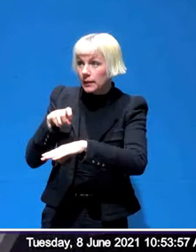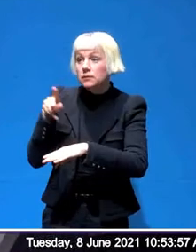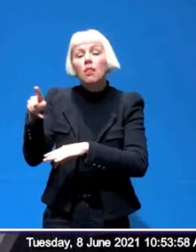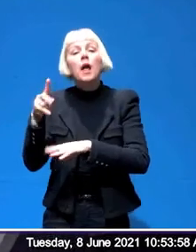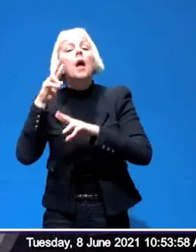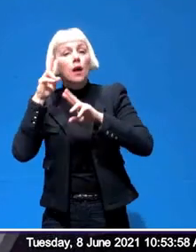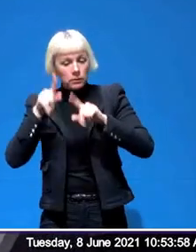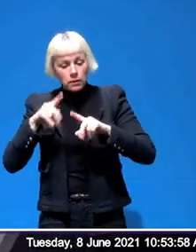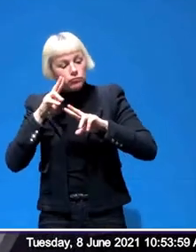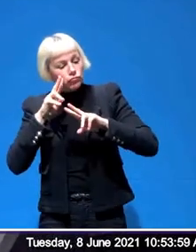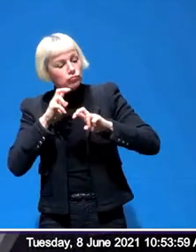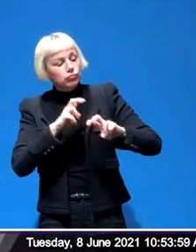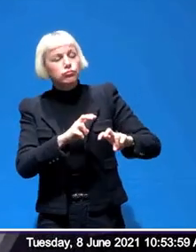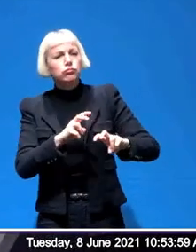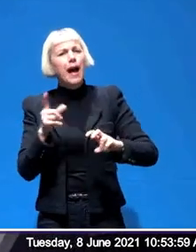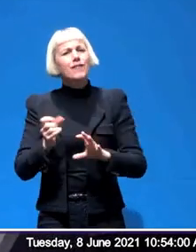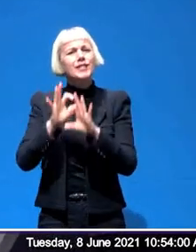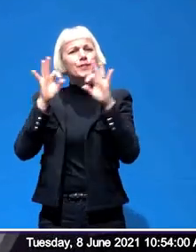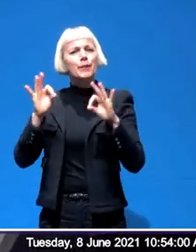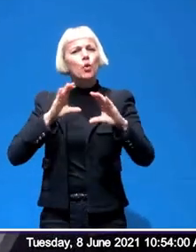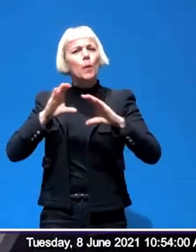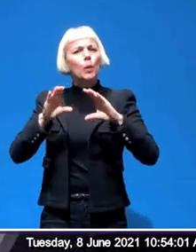The police sent a specialist communication officer to try and talk to